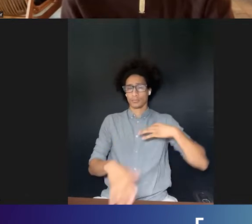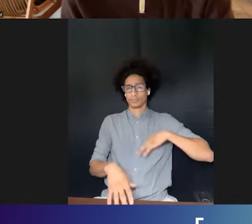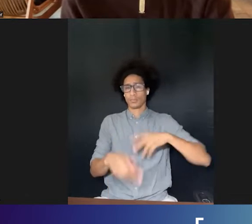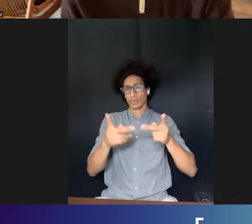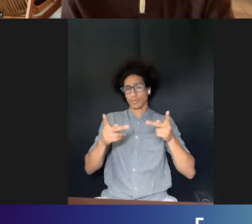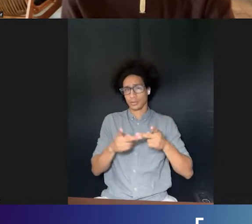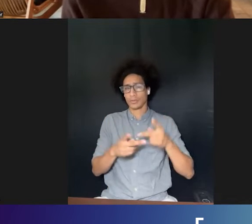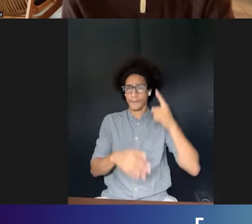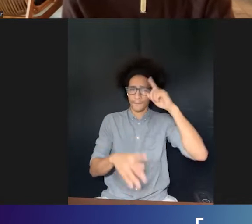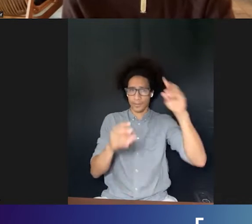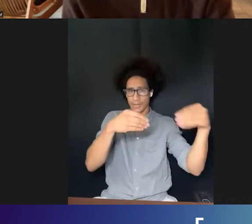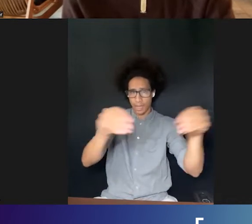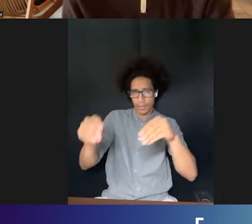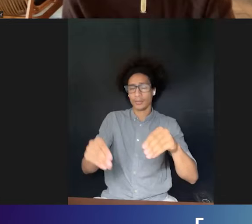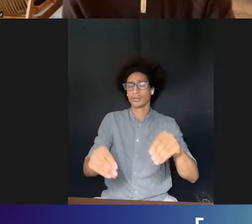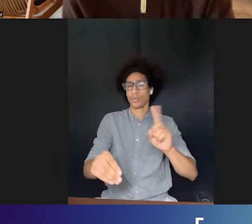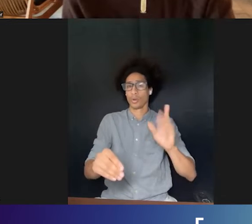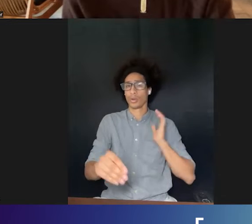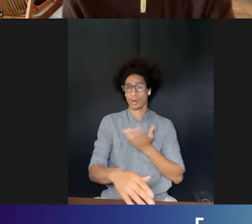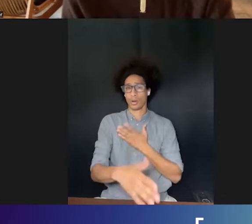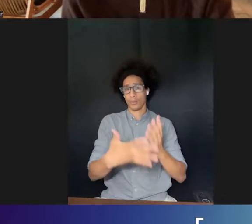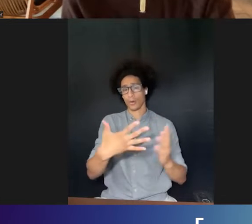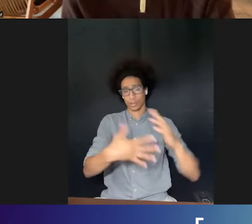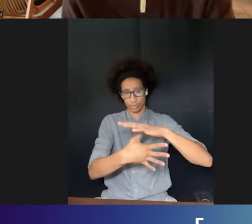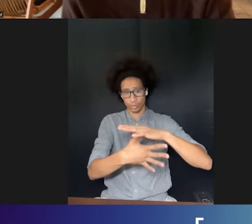where our priority is serving the community of the film,